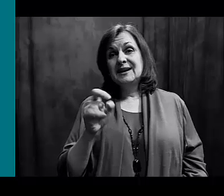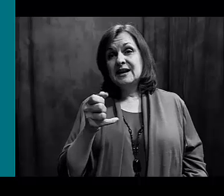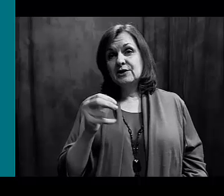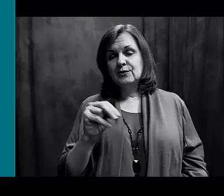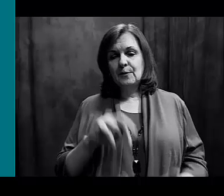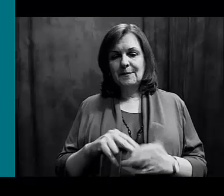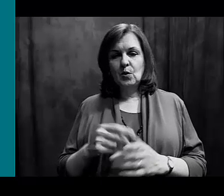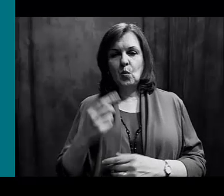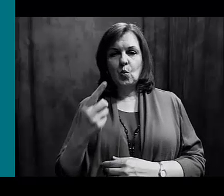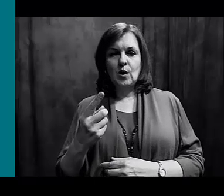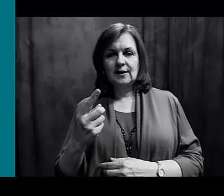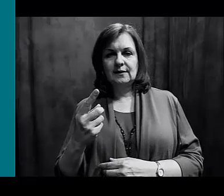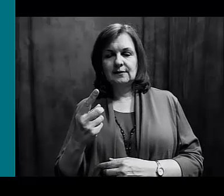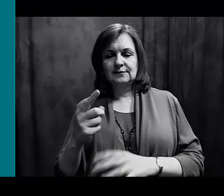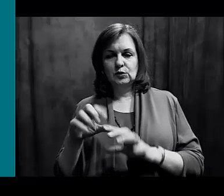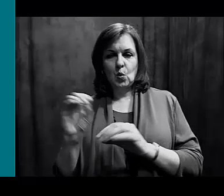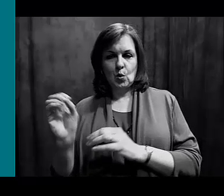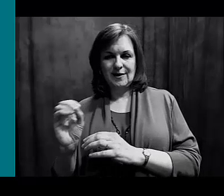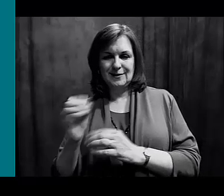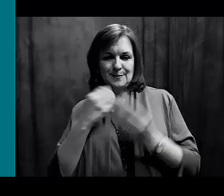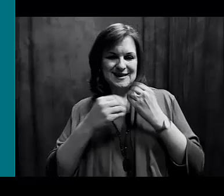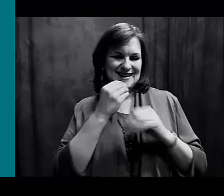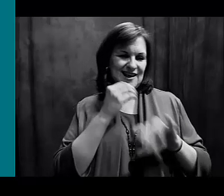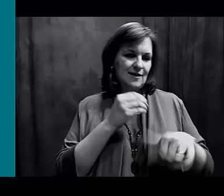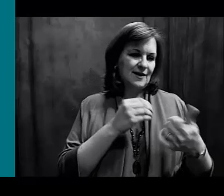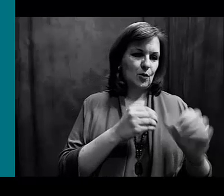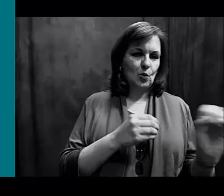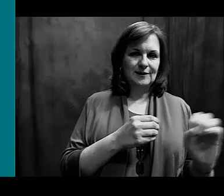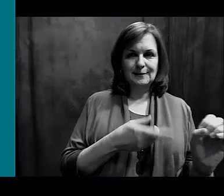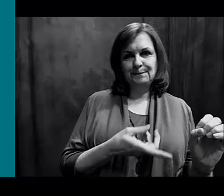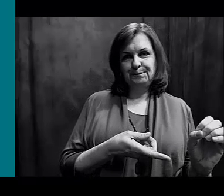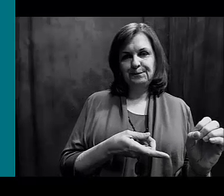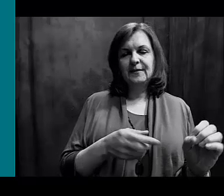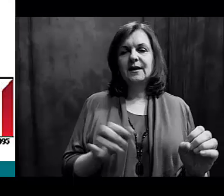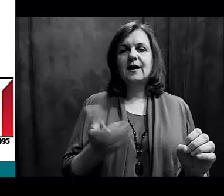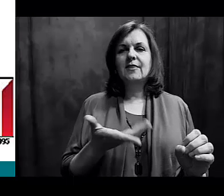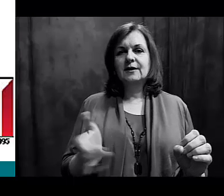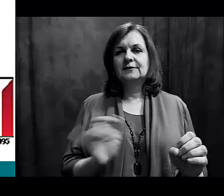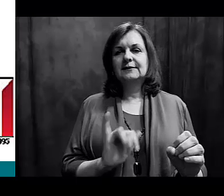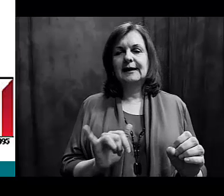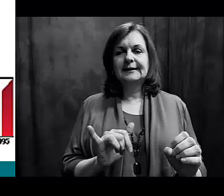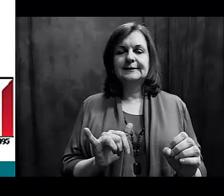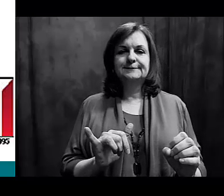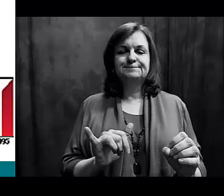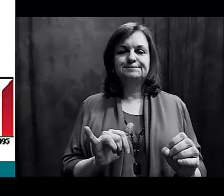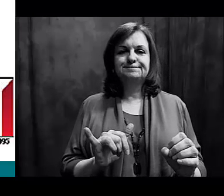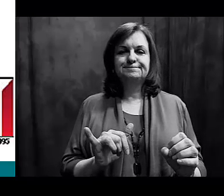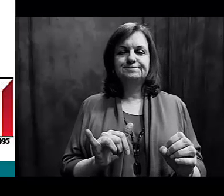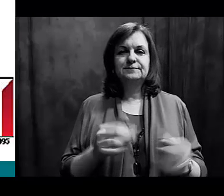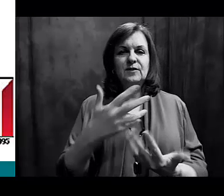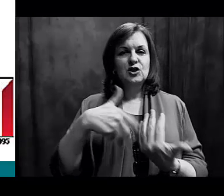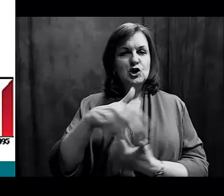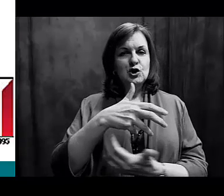it's one freestanding organism feeding on another so things like the interaction here